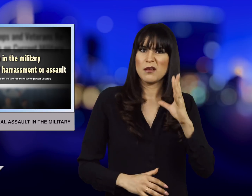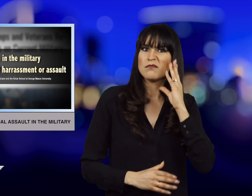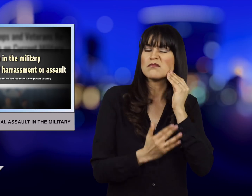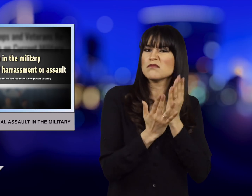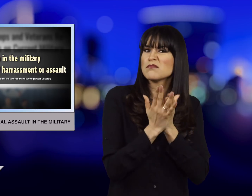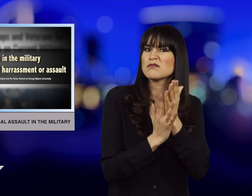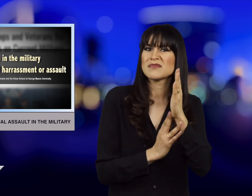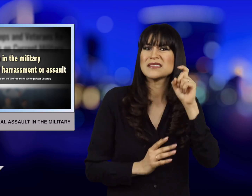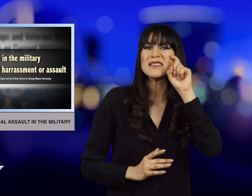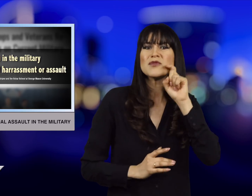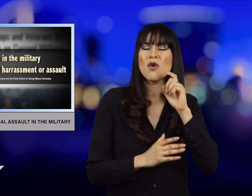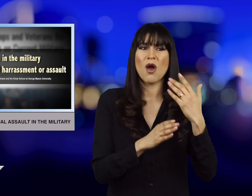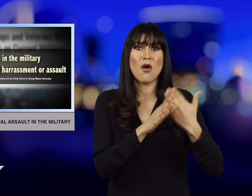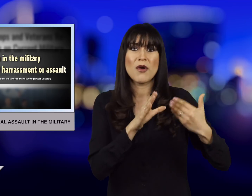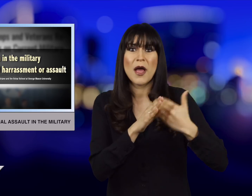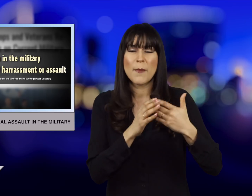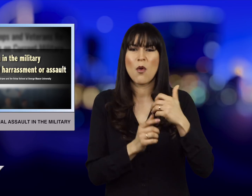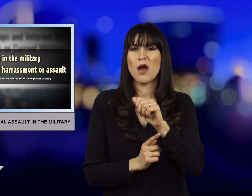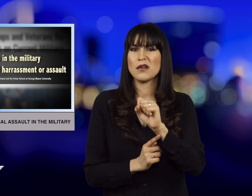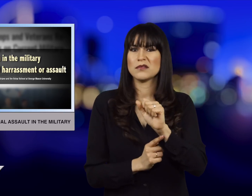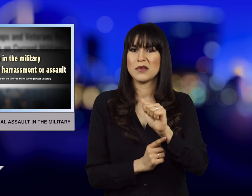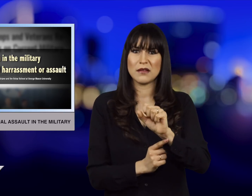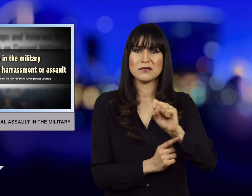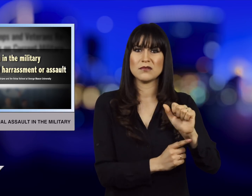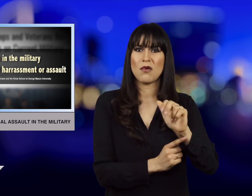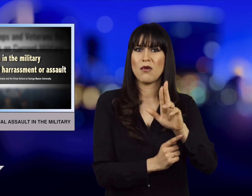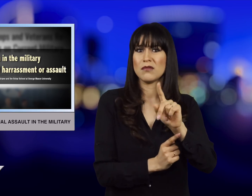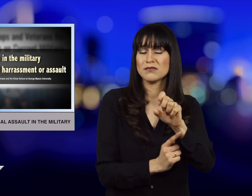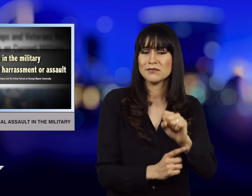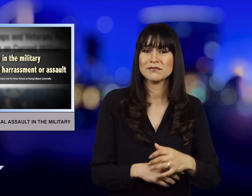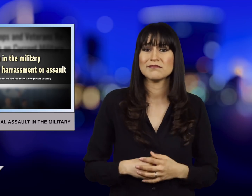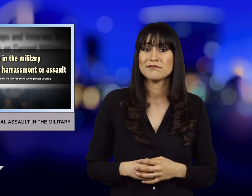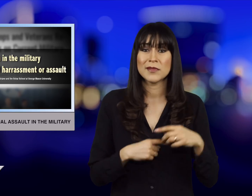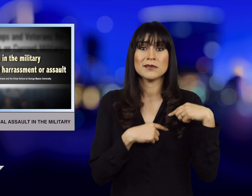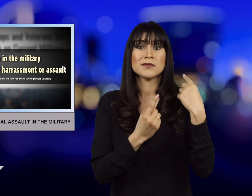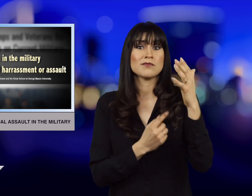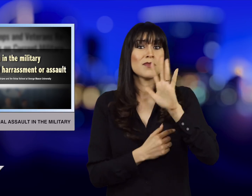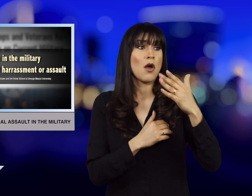servicemembers experienced sexual harassment or assault.